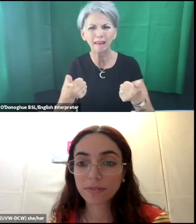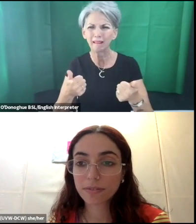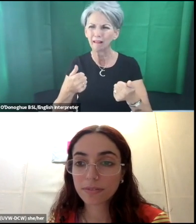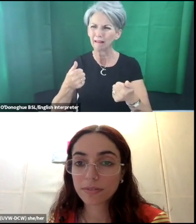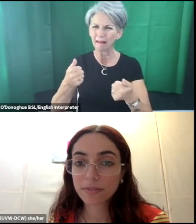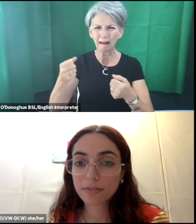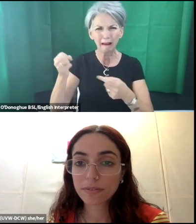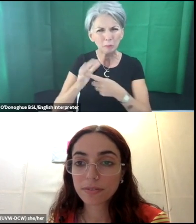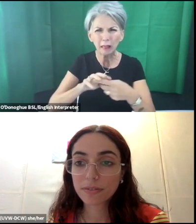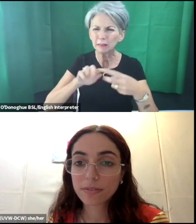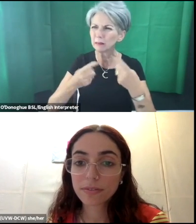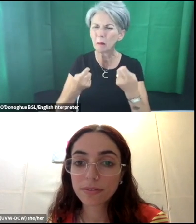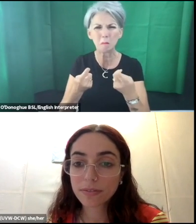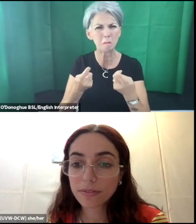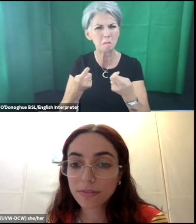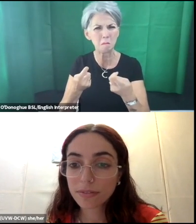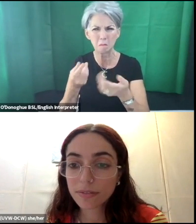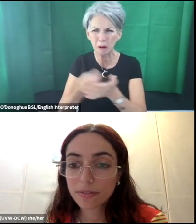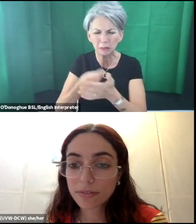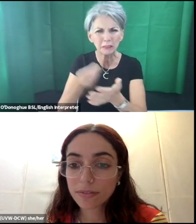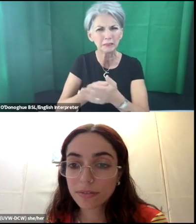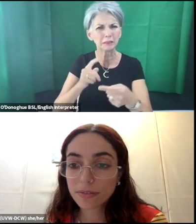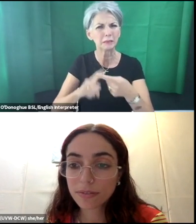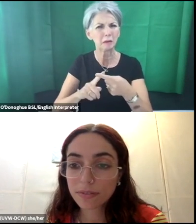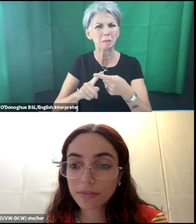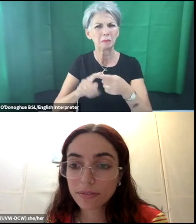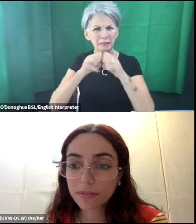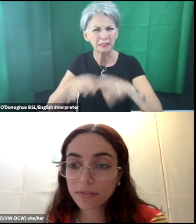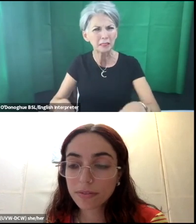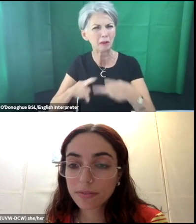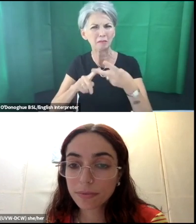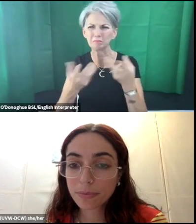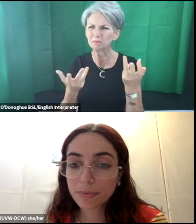injustice and how can we live well within these systems and how can we begin to